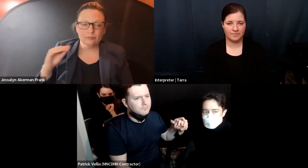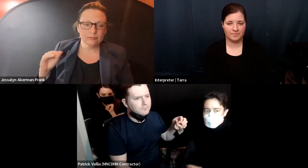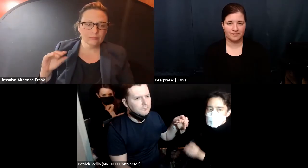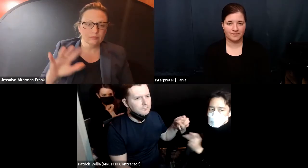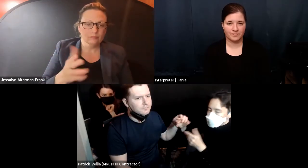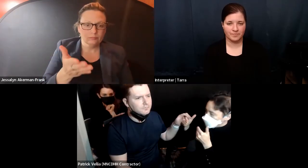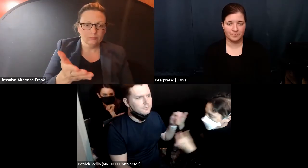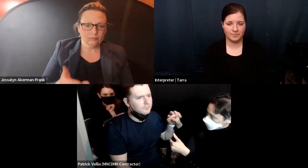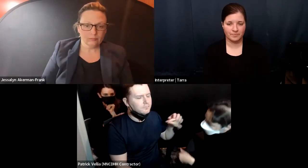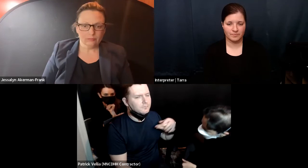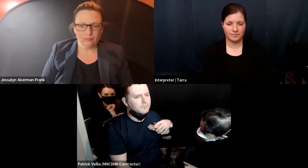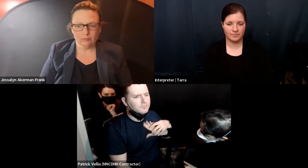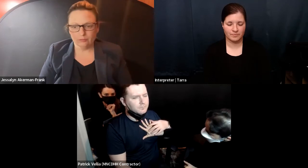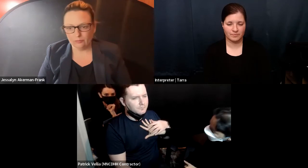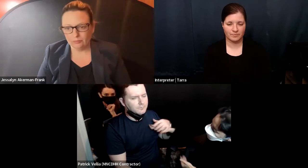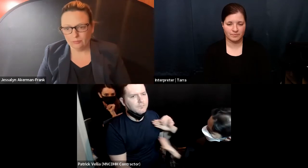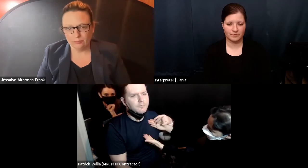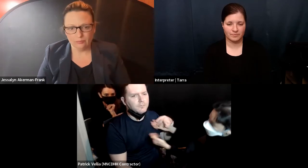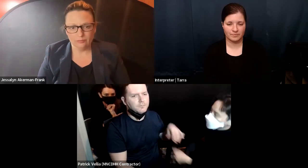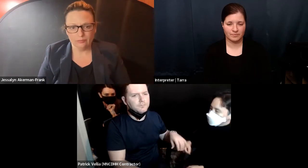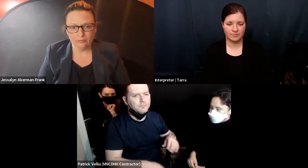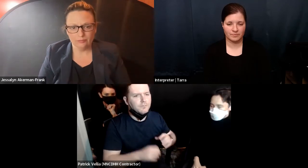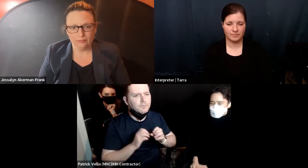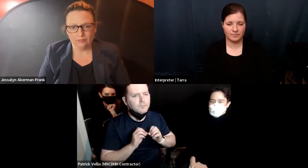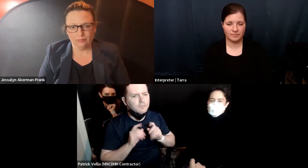And I see Erin, just a moment. Go ahead, Patrick.